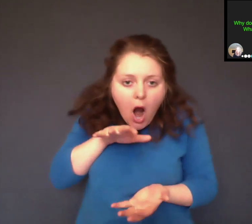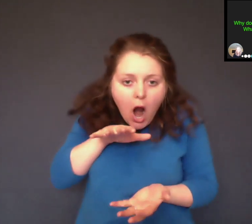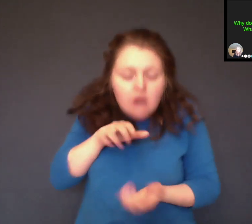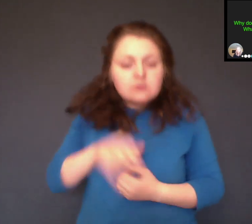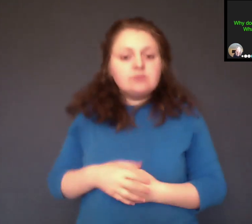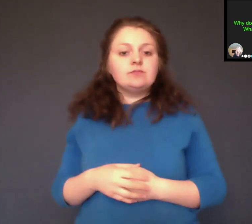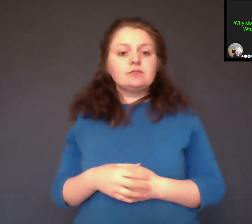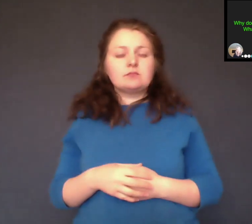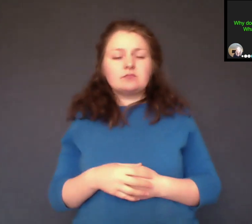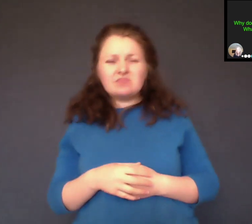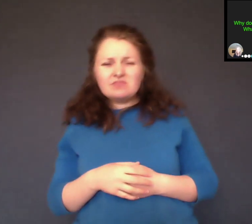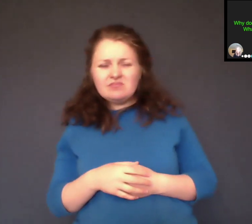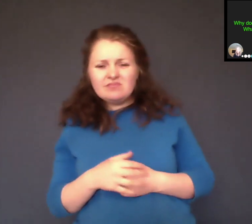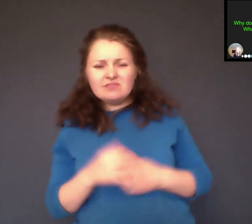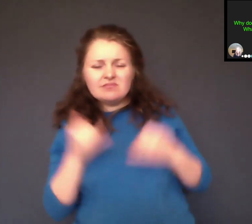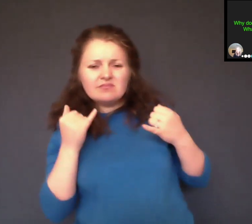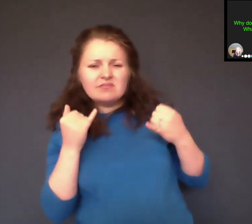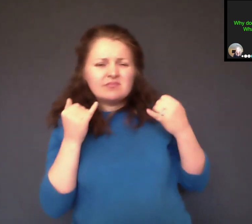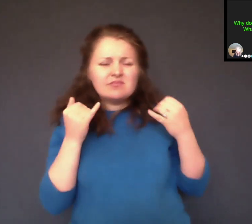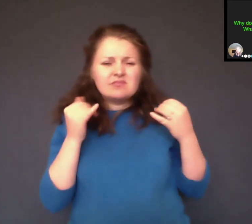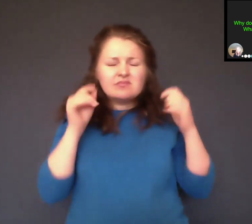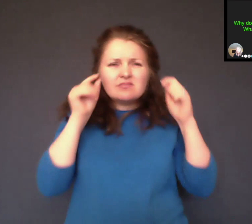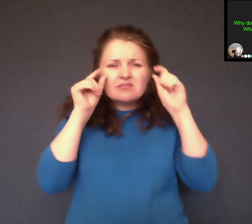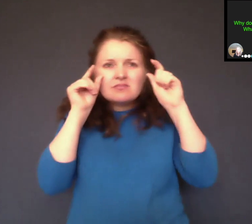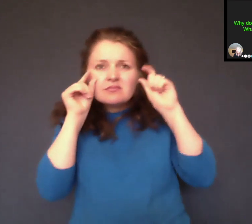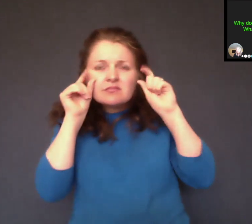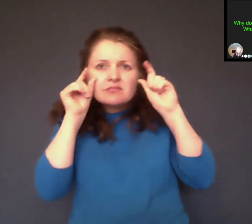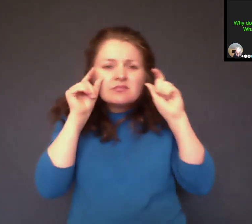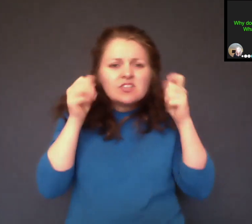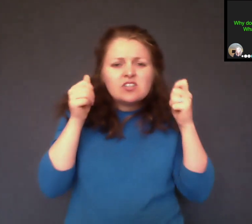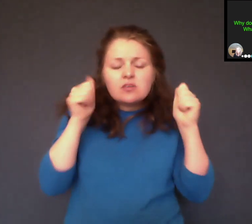eyes to become fully accustomed to the gloom he started toward the utterance